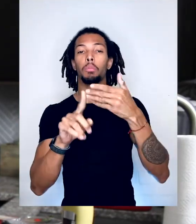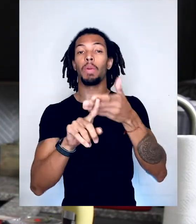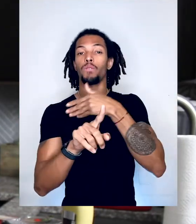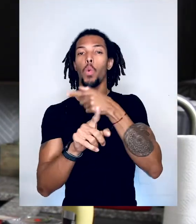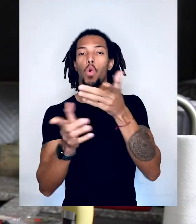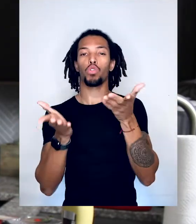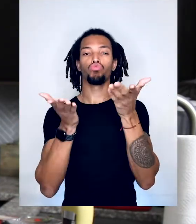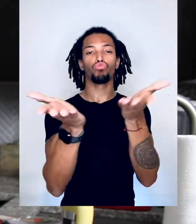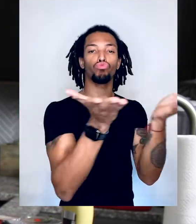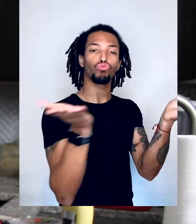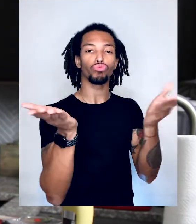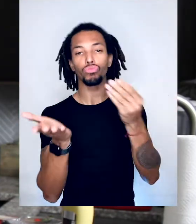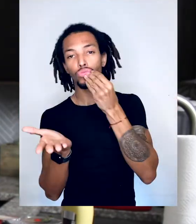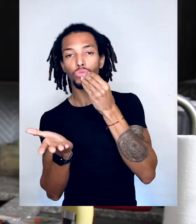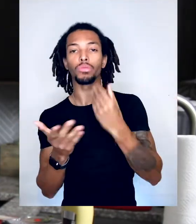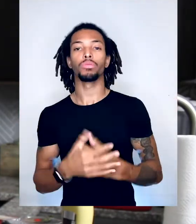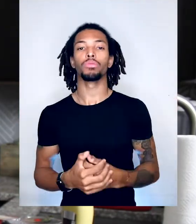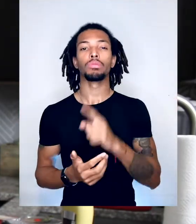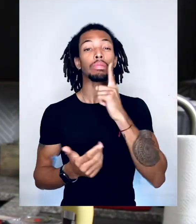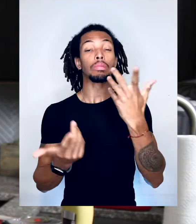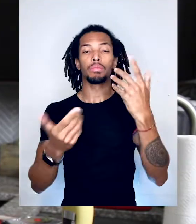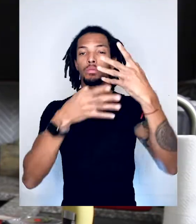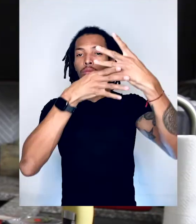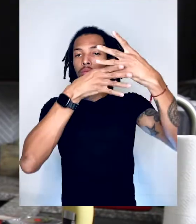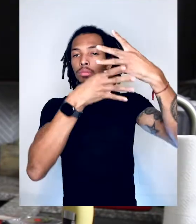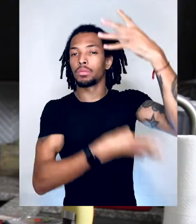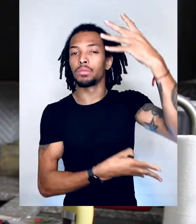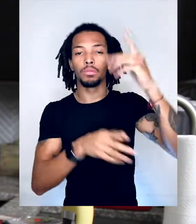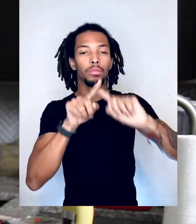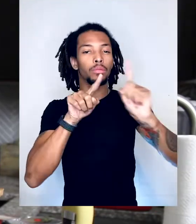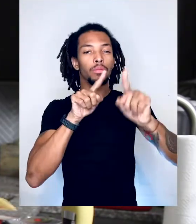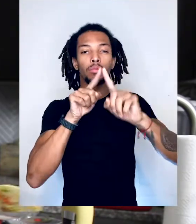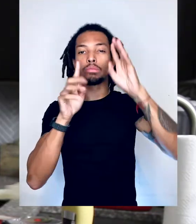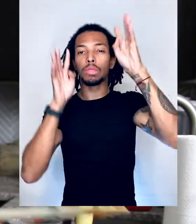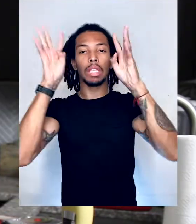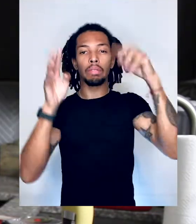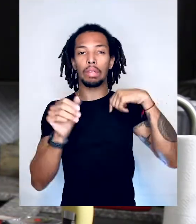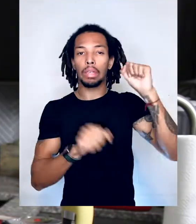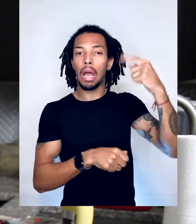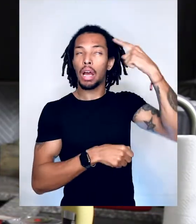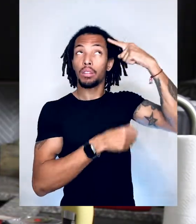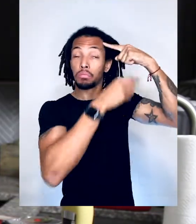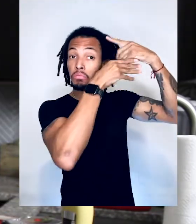before you serve it. And there's so much room for creativity in this salad. I can think of a